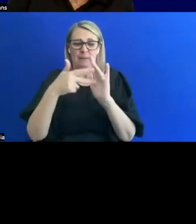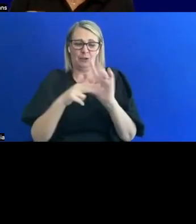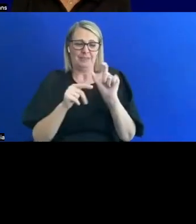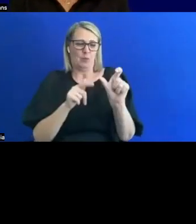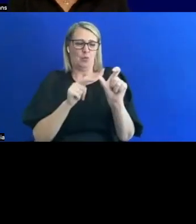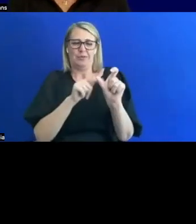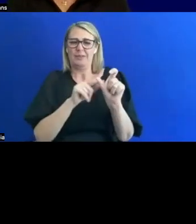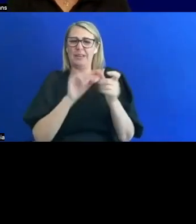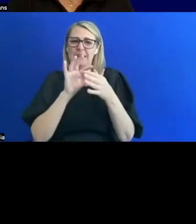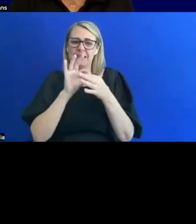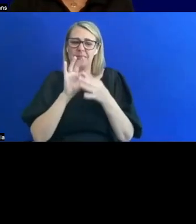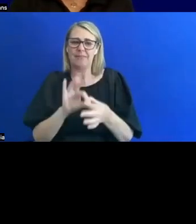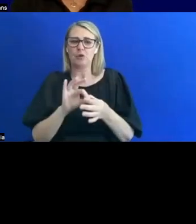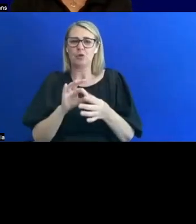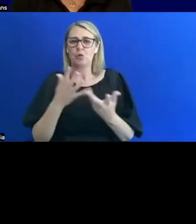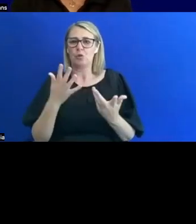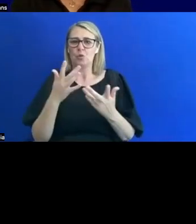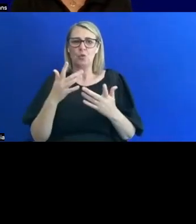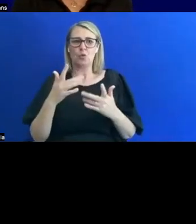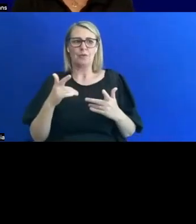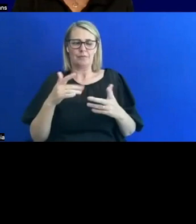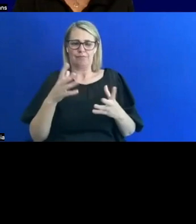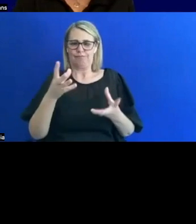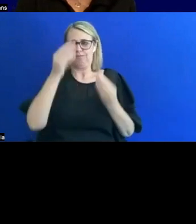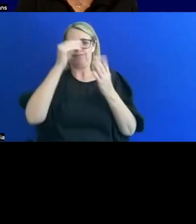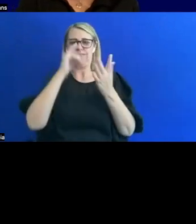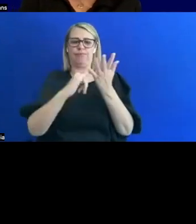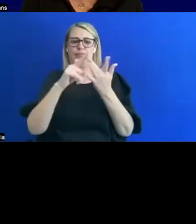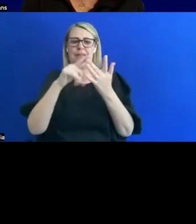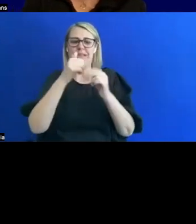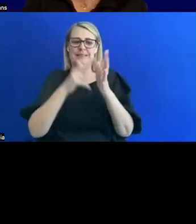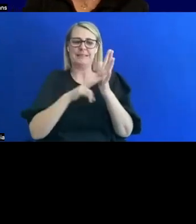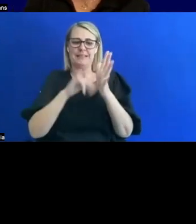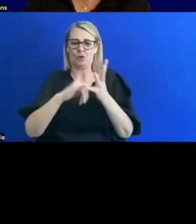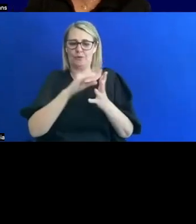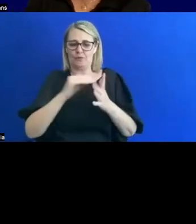Can the individual read signals from their body, telling them how it is going and what it needs?